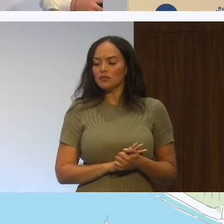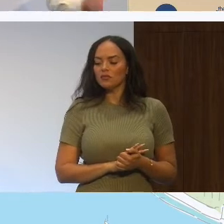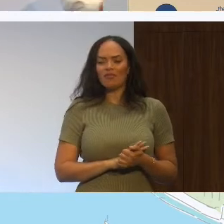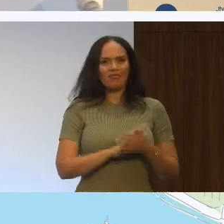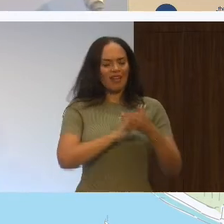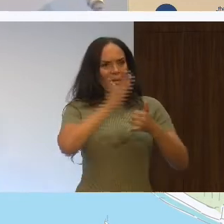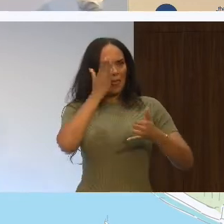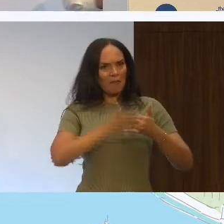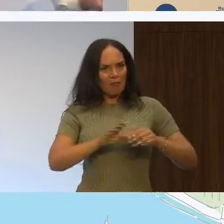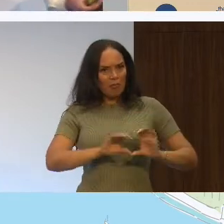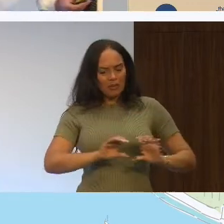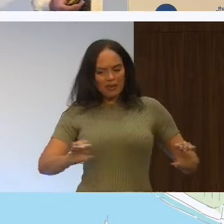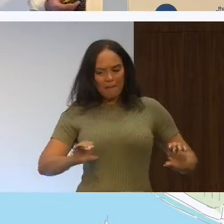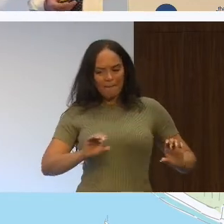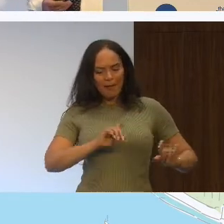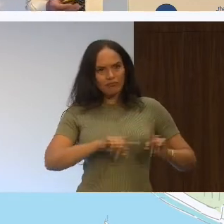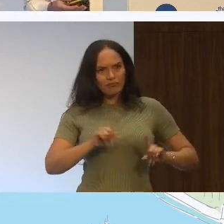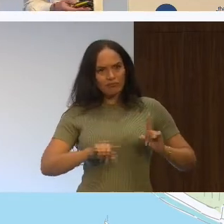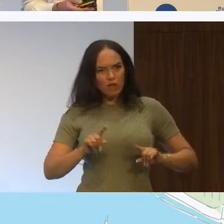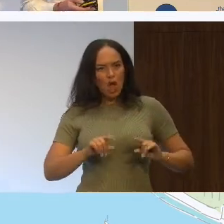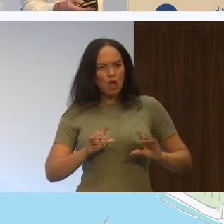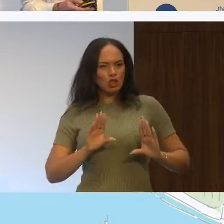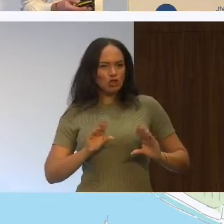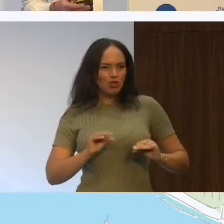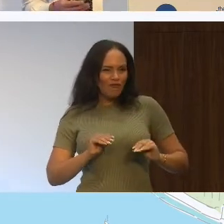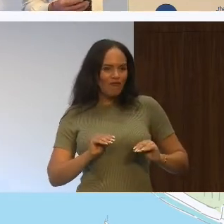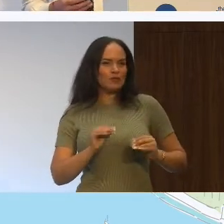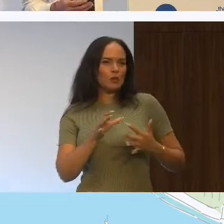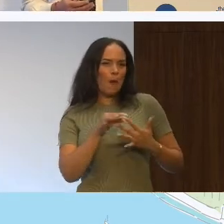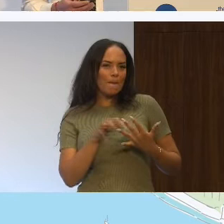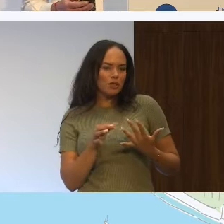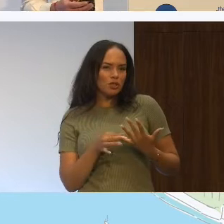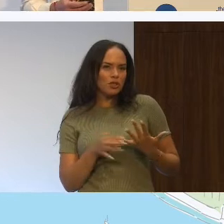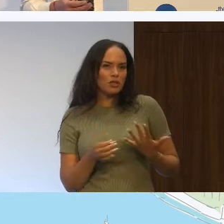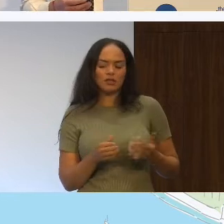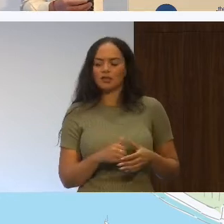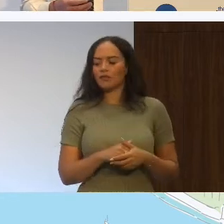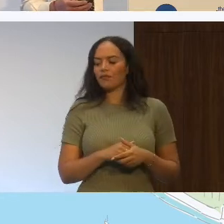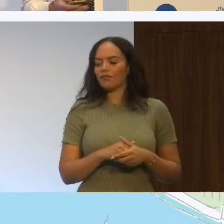including some softer options like magnesium and Riboflavin, Coenzyme Q10.